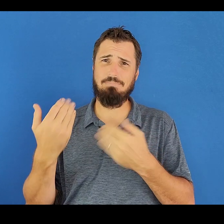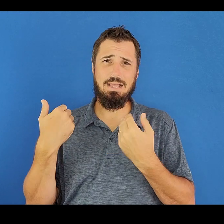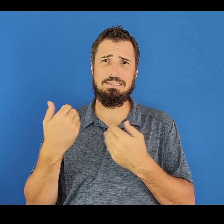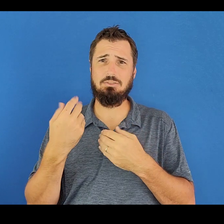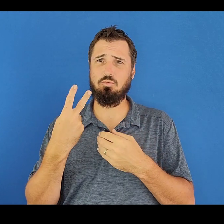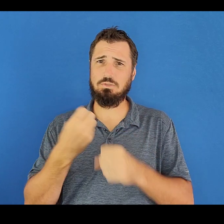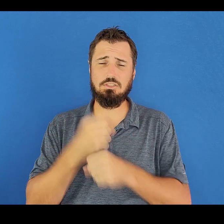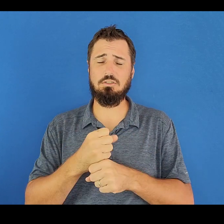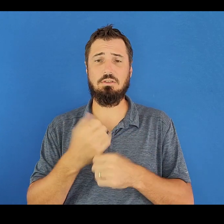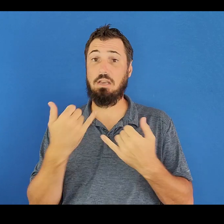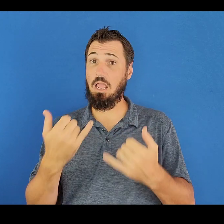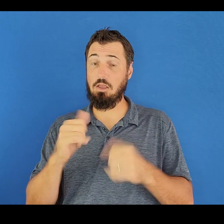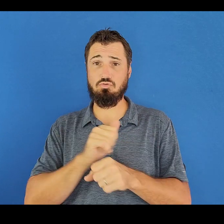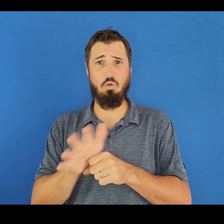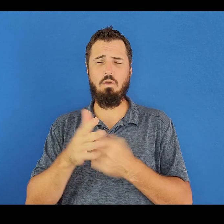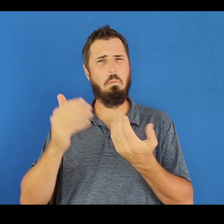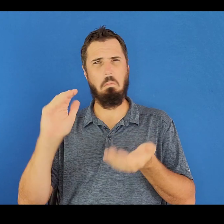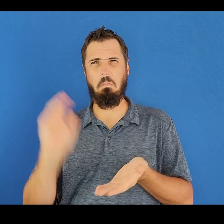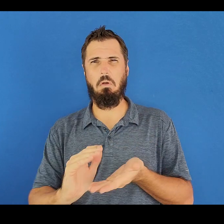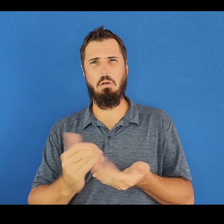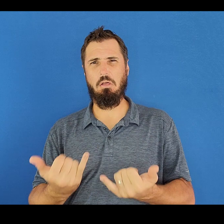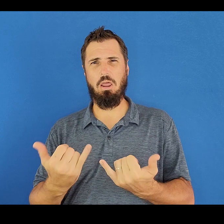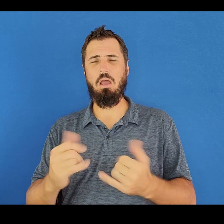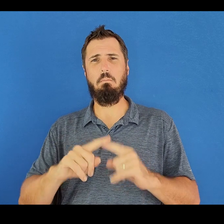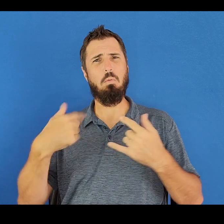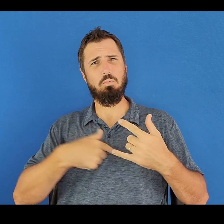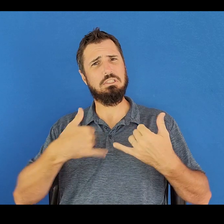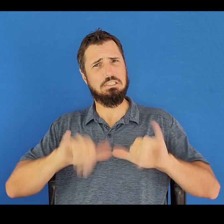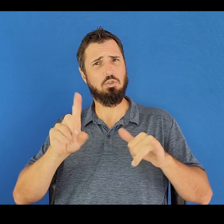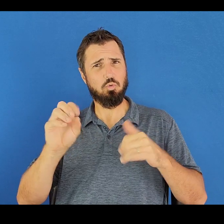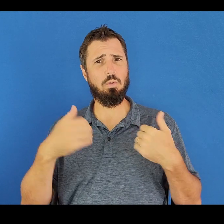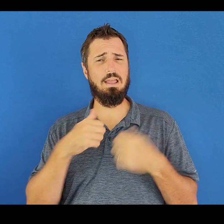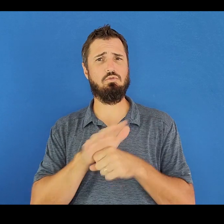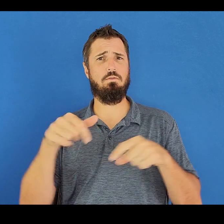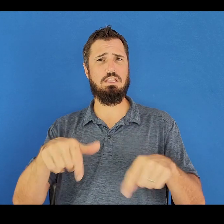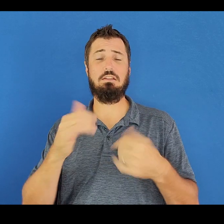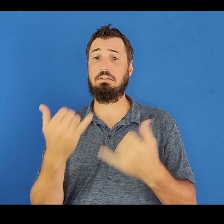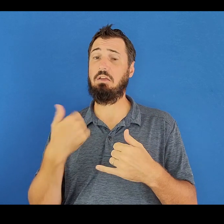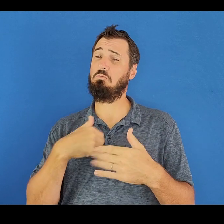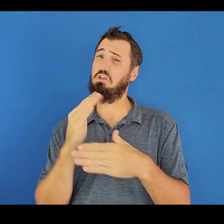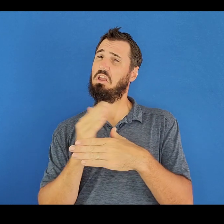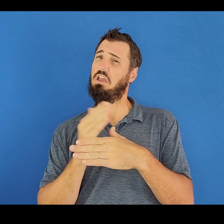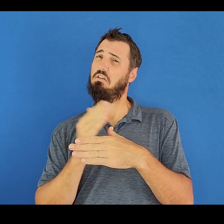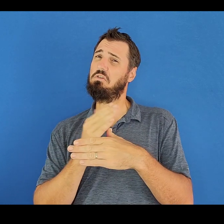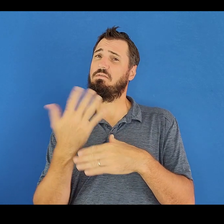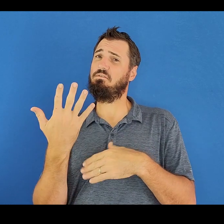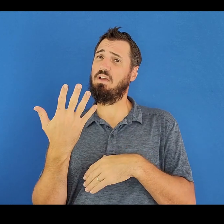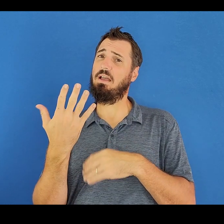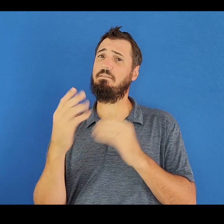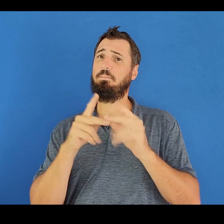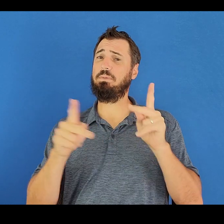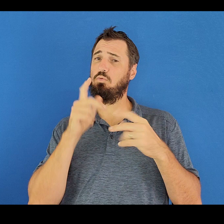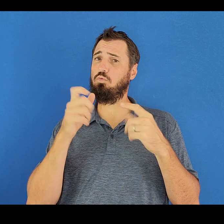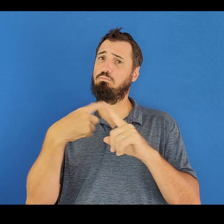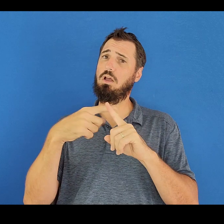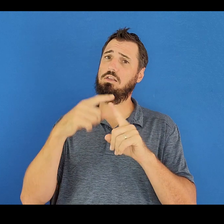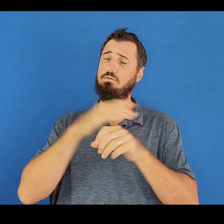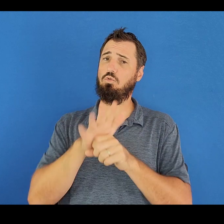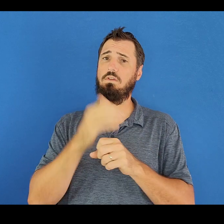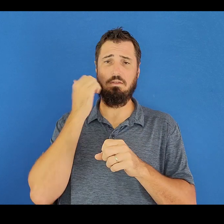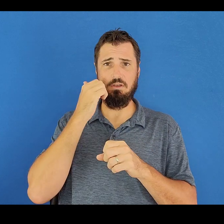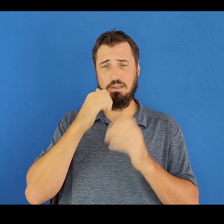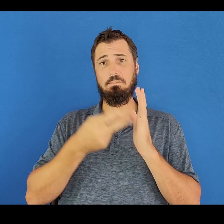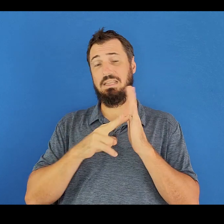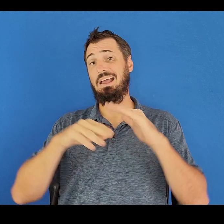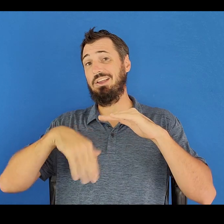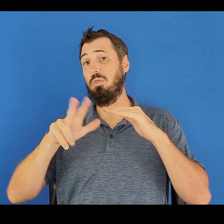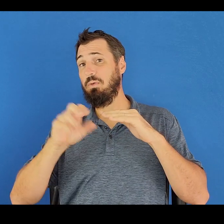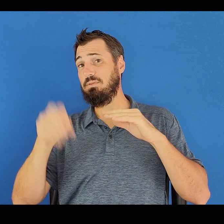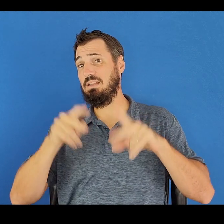Our case count is thankfully low, but COVID is still here in our community. Our seven-day case average is now about 5 cases per day, with a test positivity rate under 3 percent.